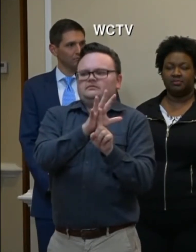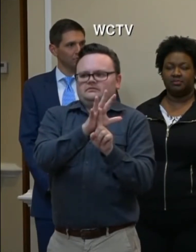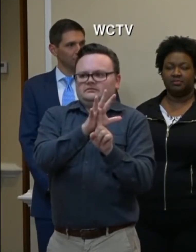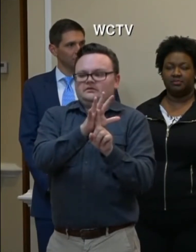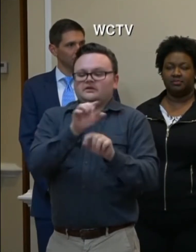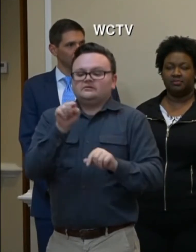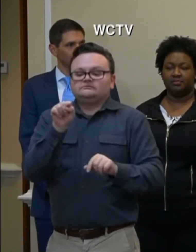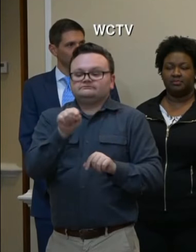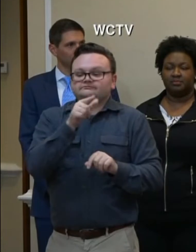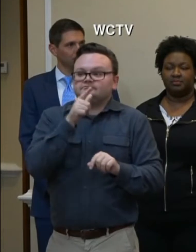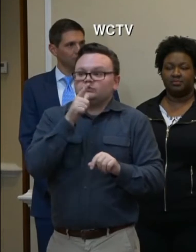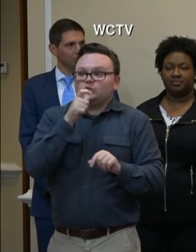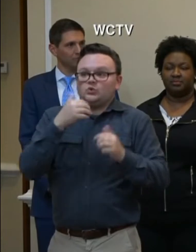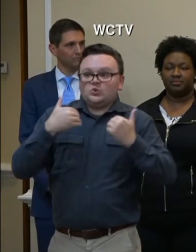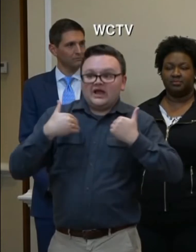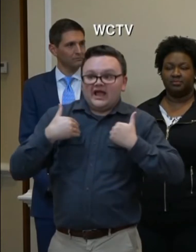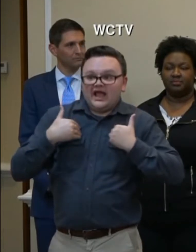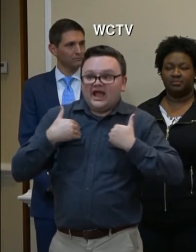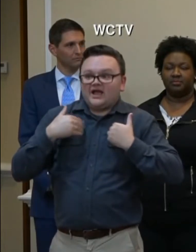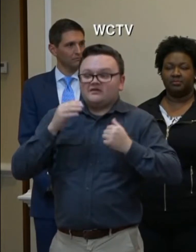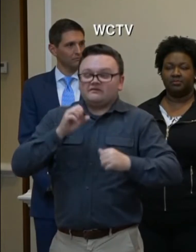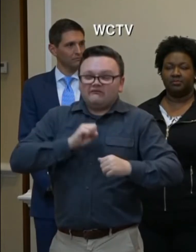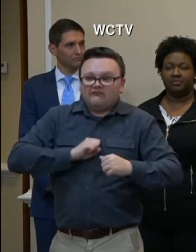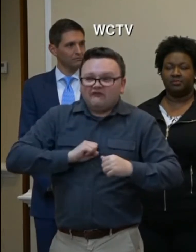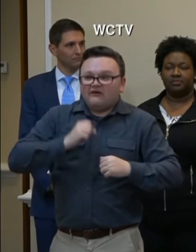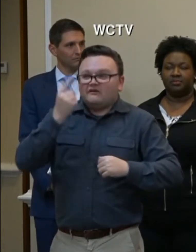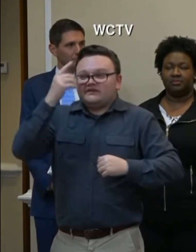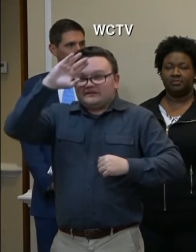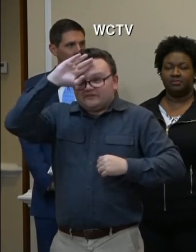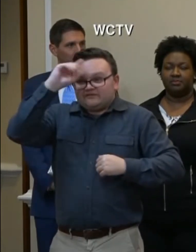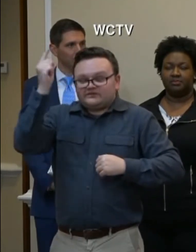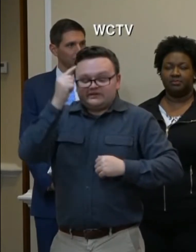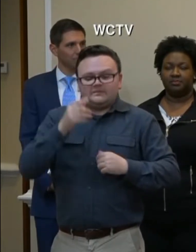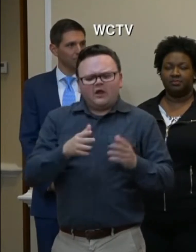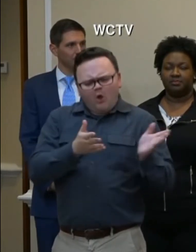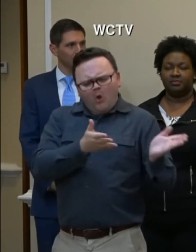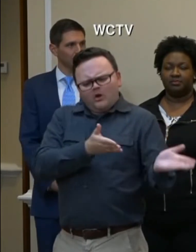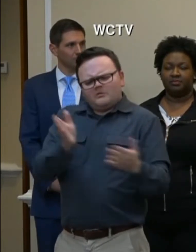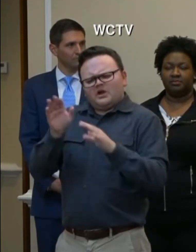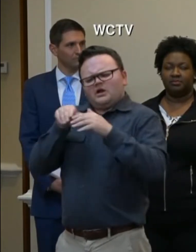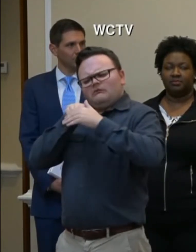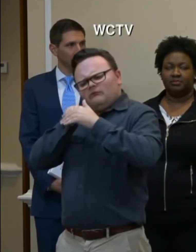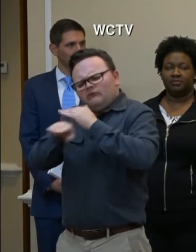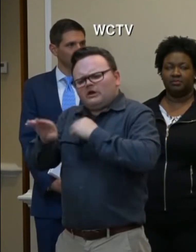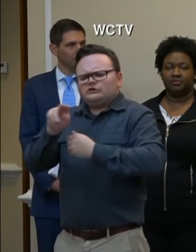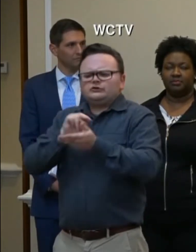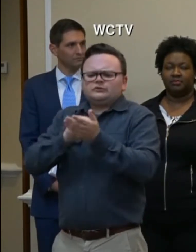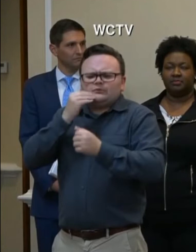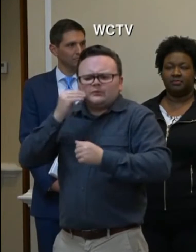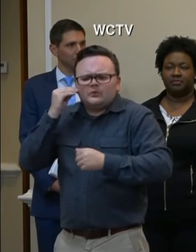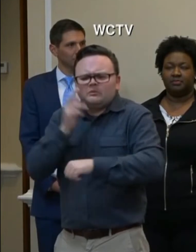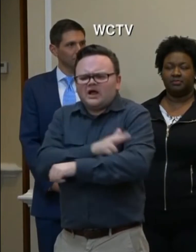infection from entering the facility the first line of defense is vigilant